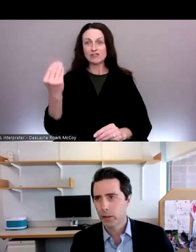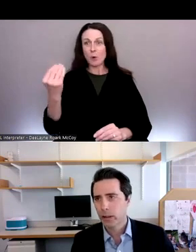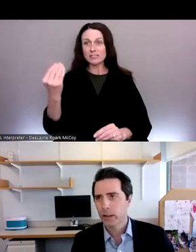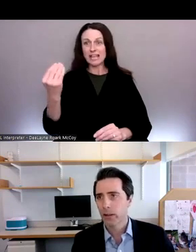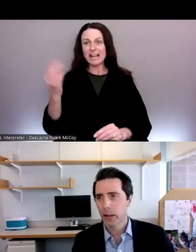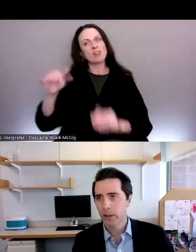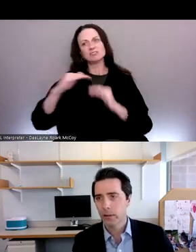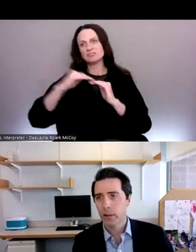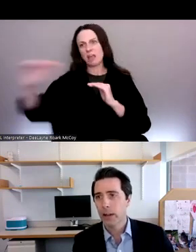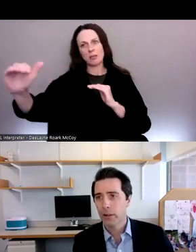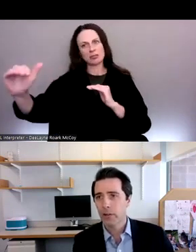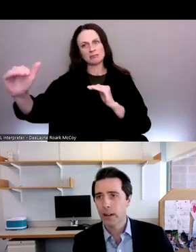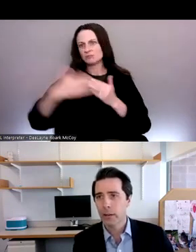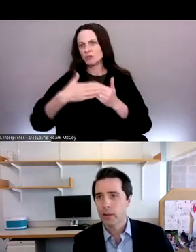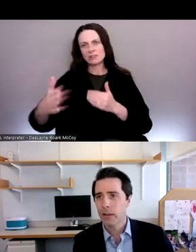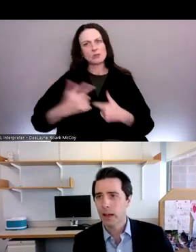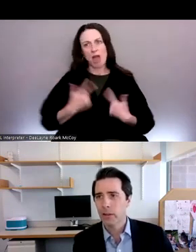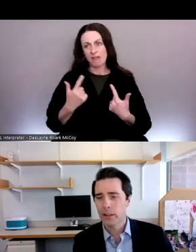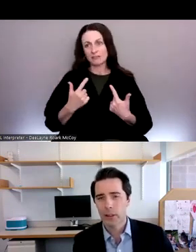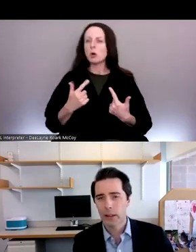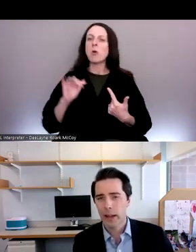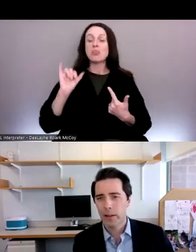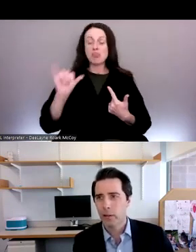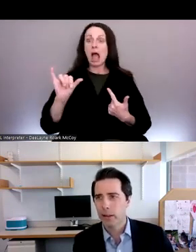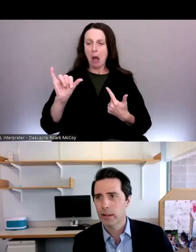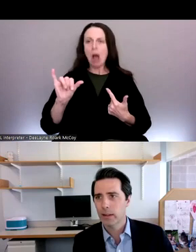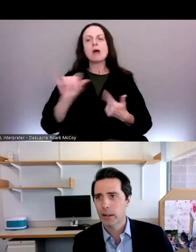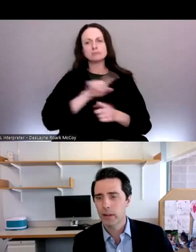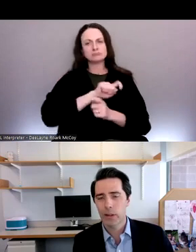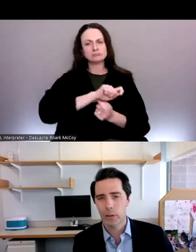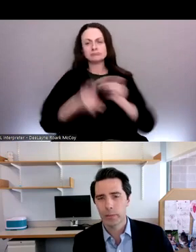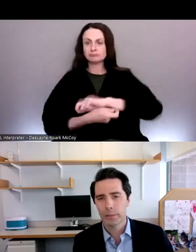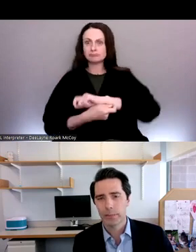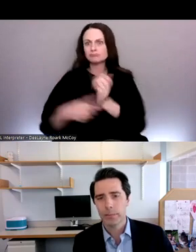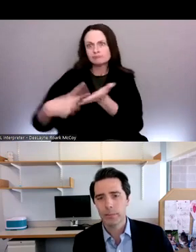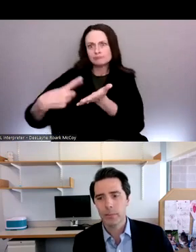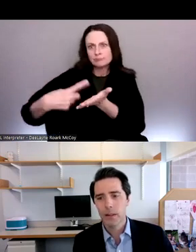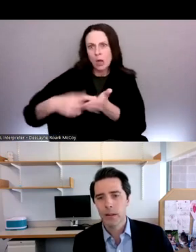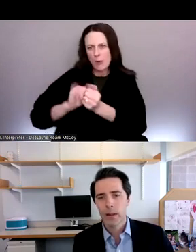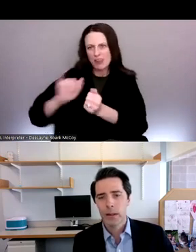for the rest of their life so that reframes the conversation that I have